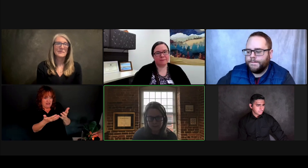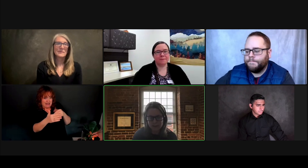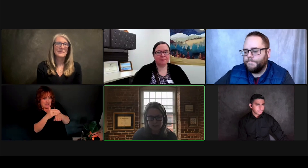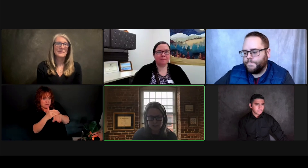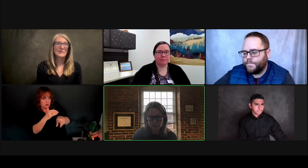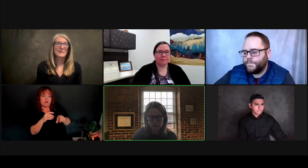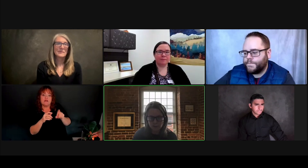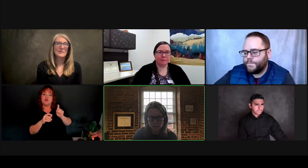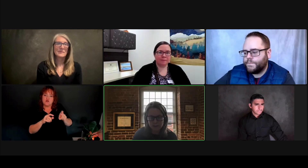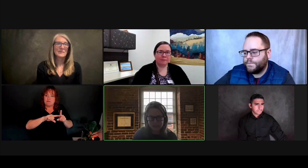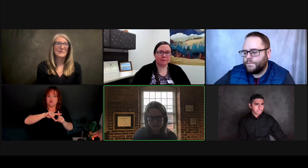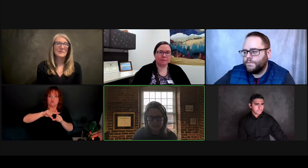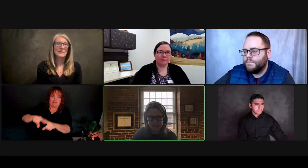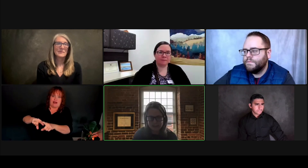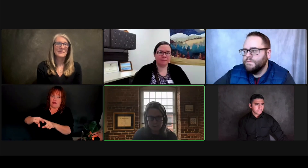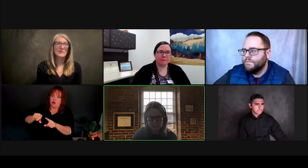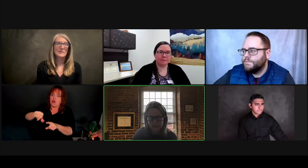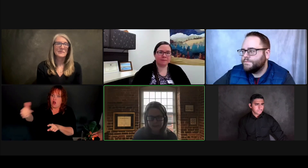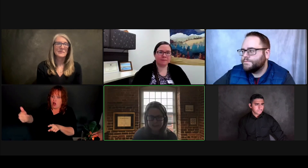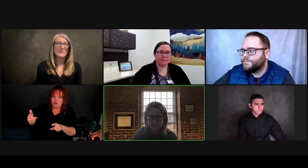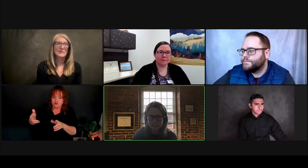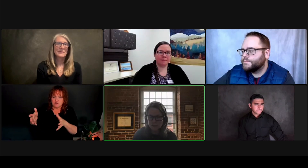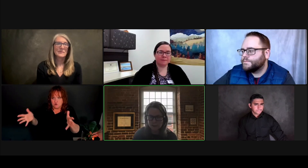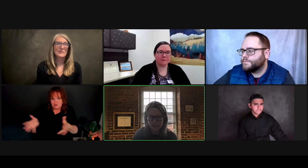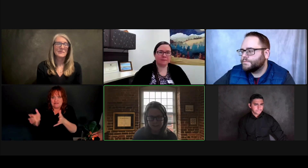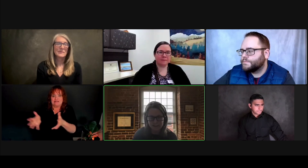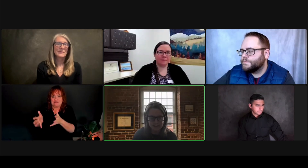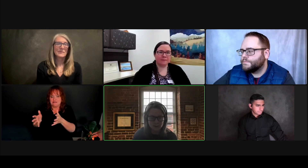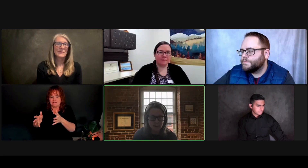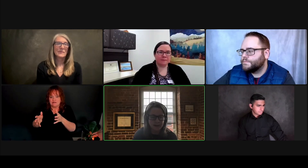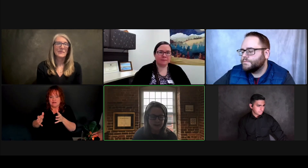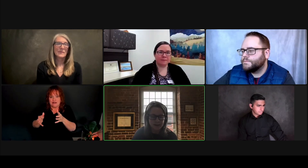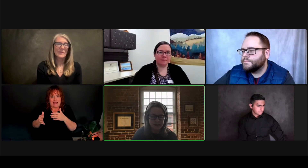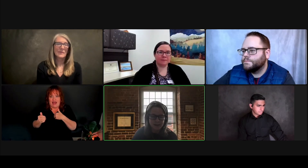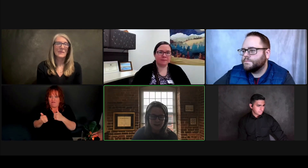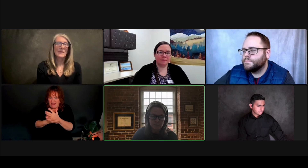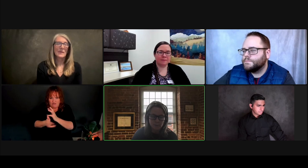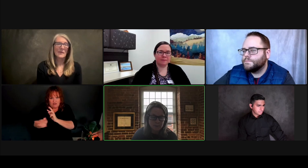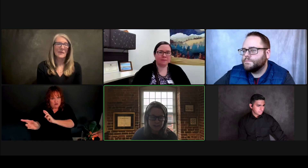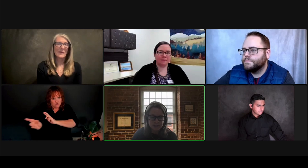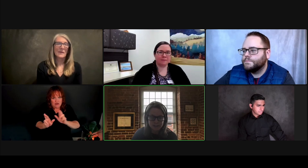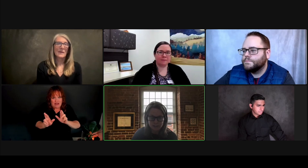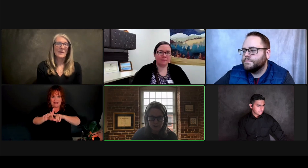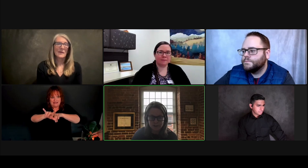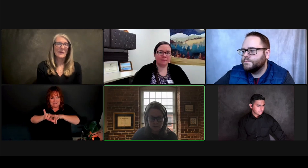for other videos so that those can get done simultaneously, so that everything gets ready pretty much at the start